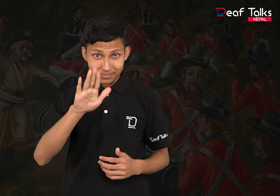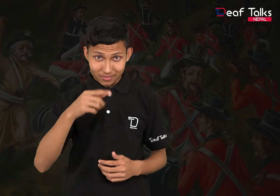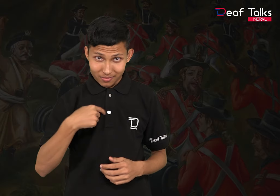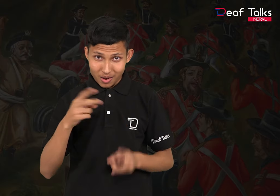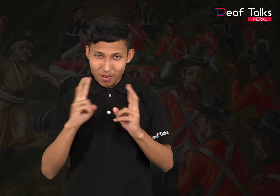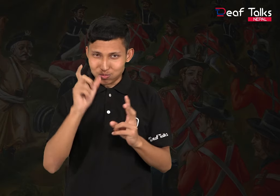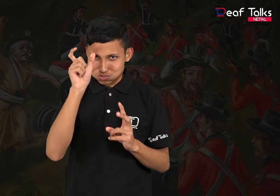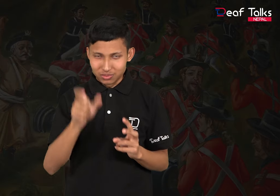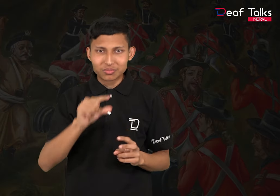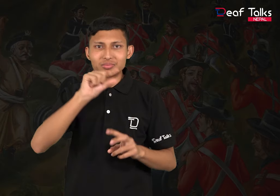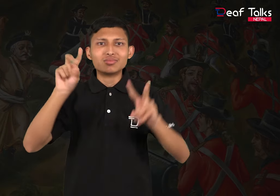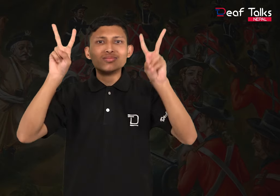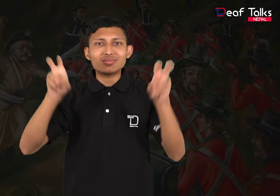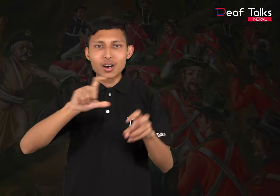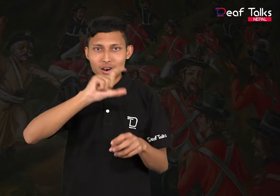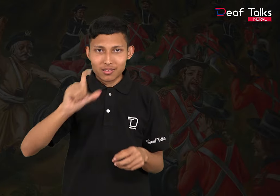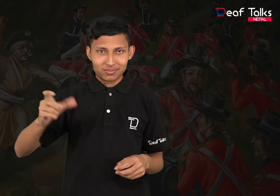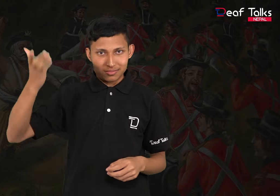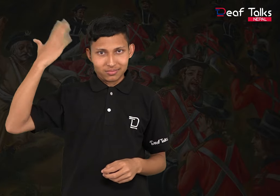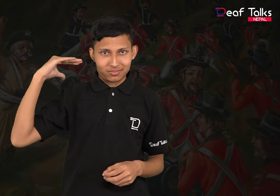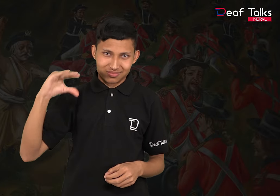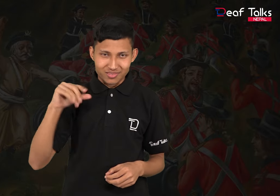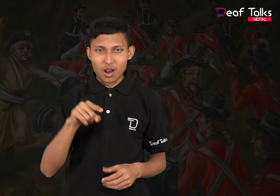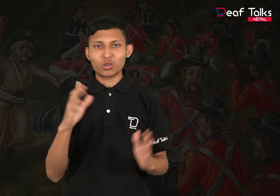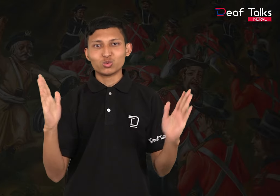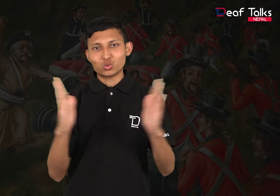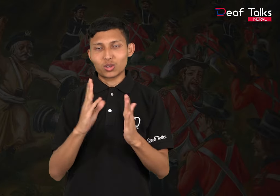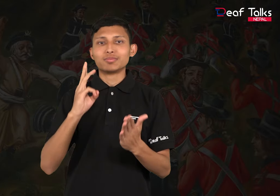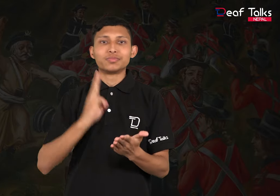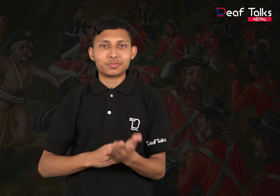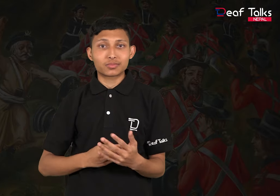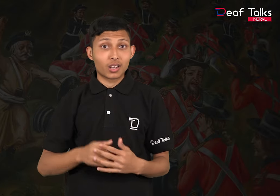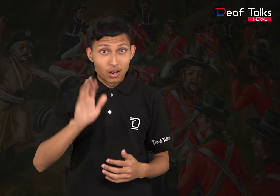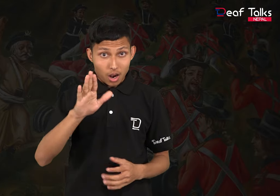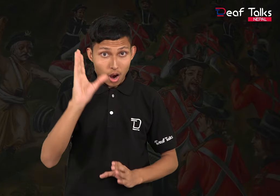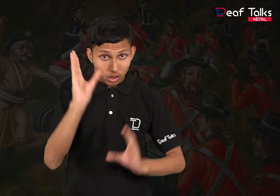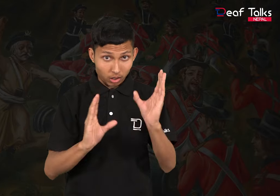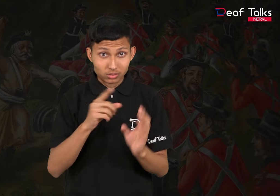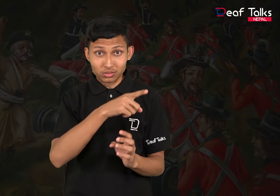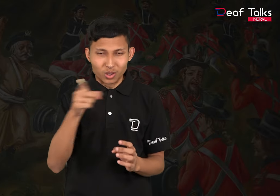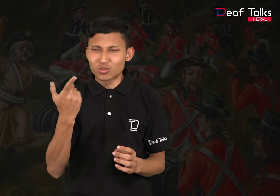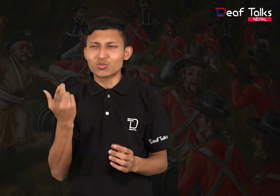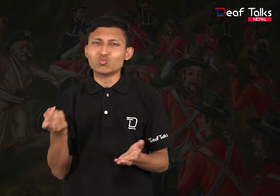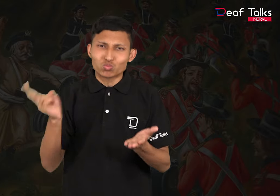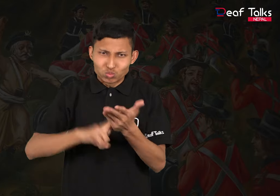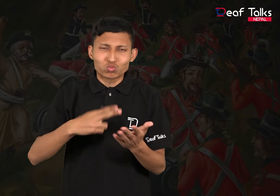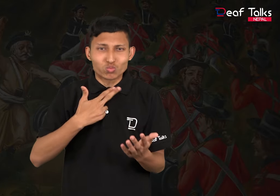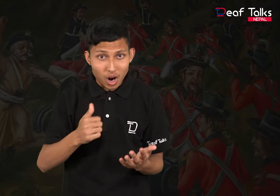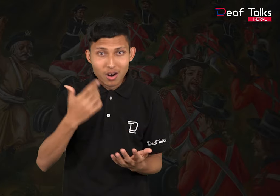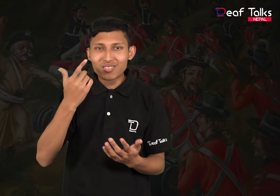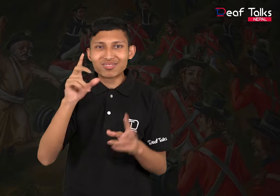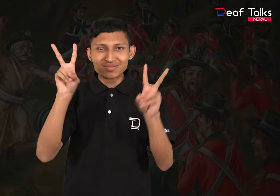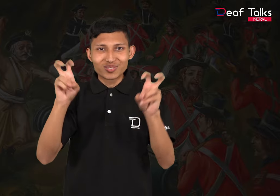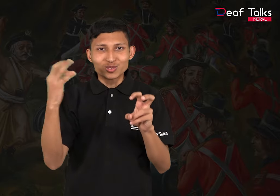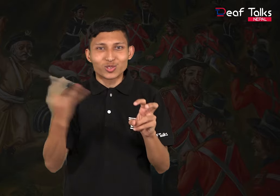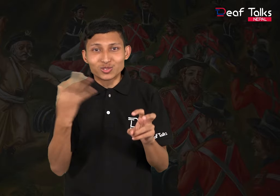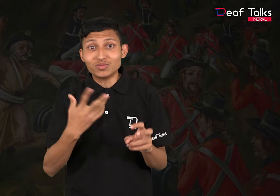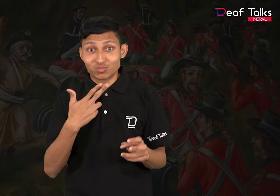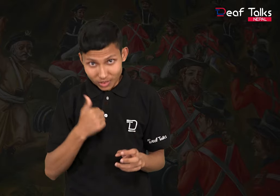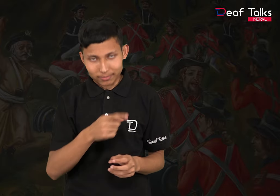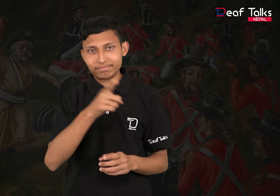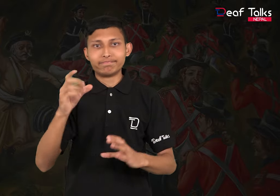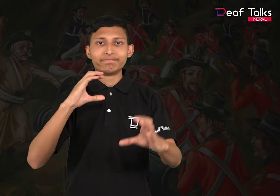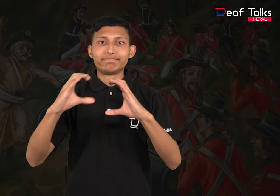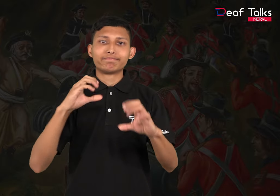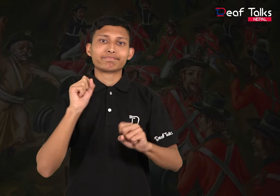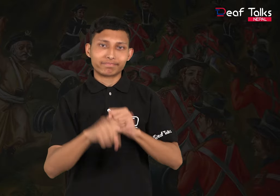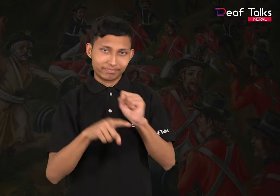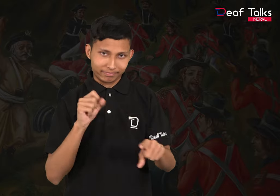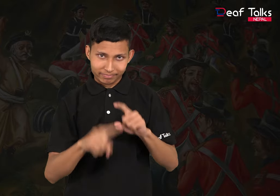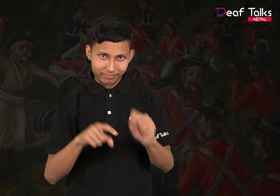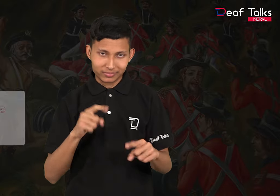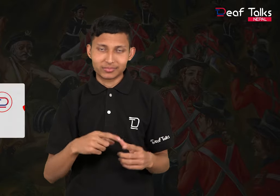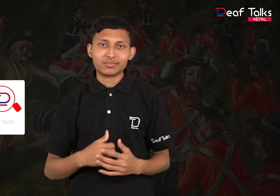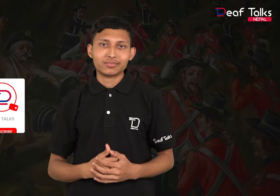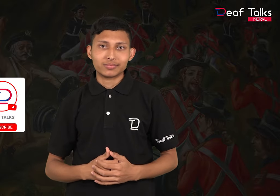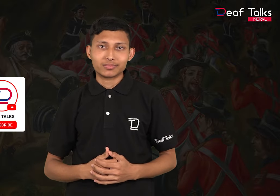So these are the brief history of Nepal. Comment below if you want to learn any new topics.